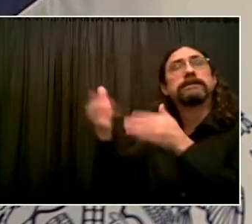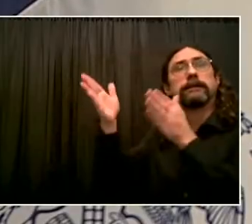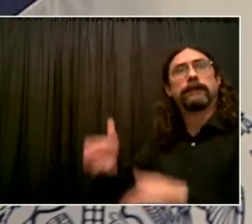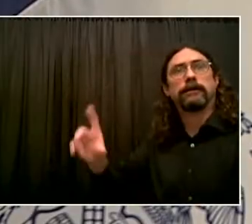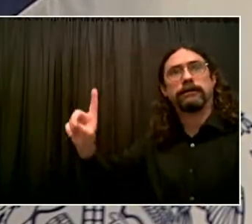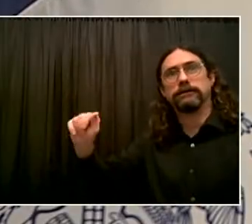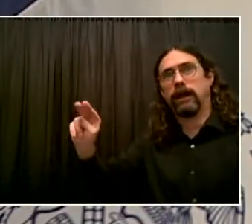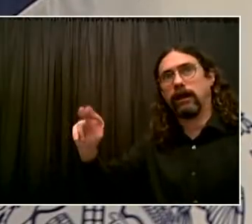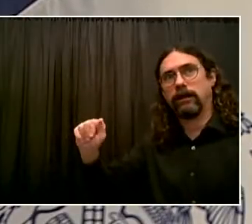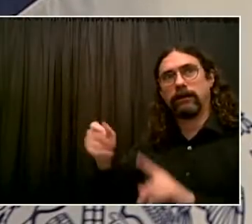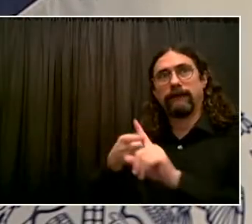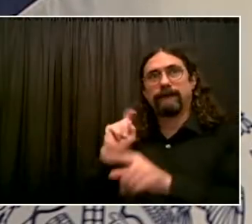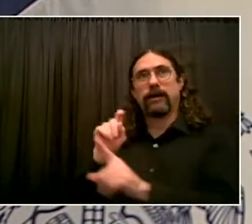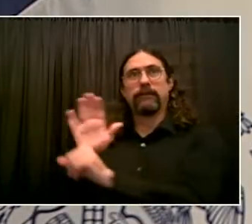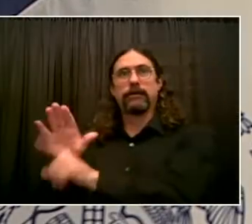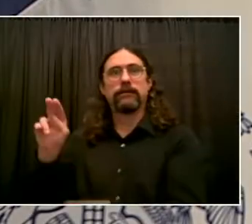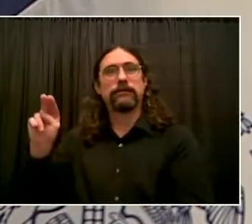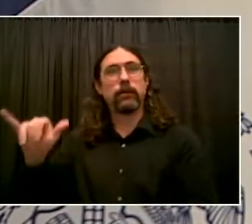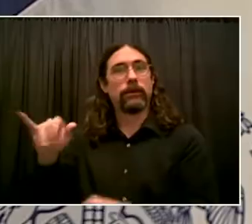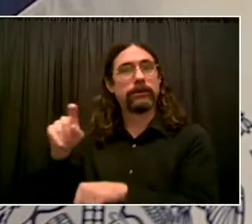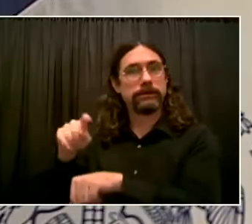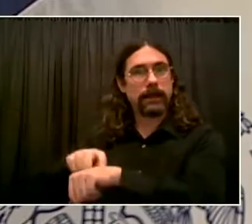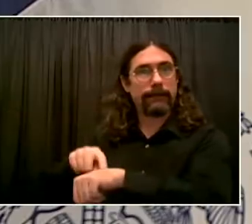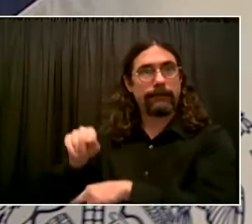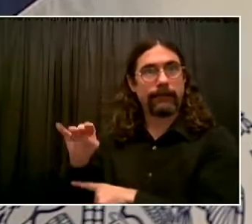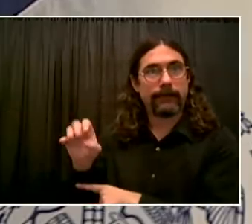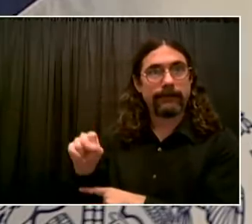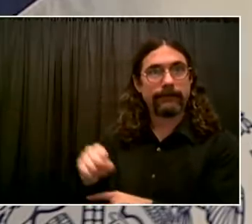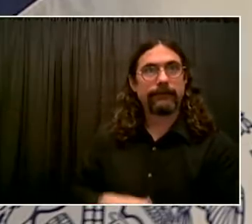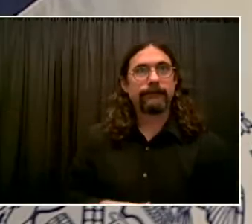TIME. S